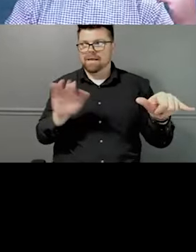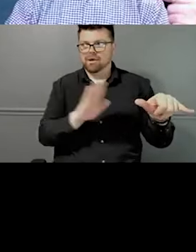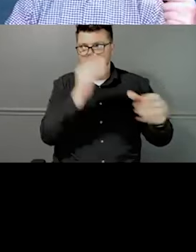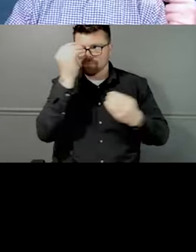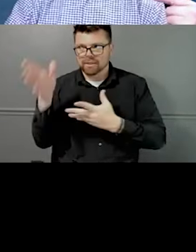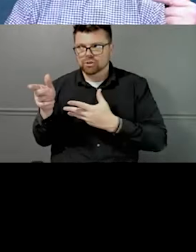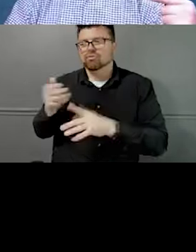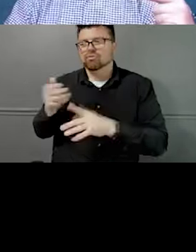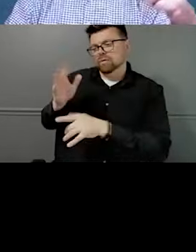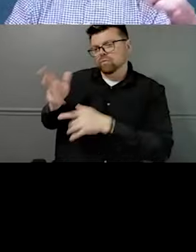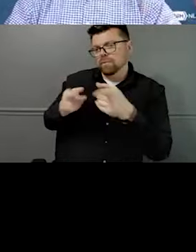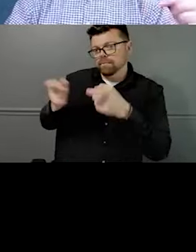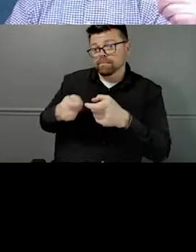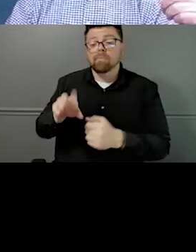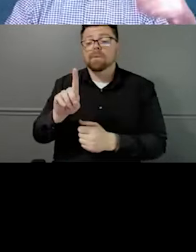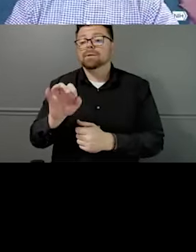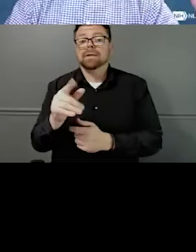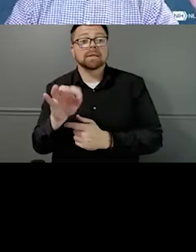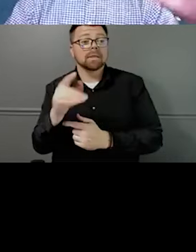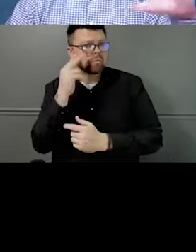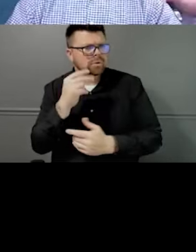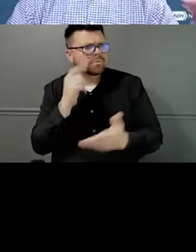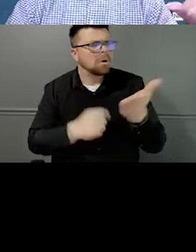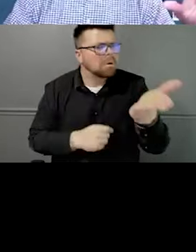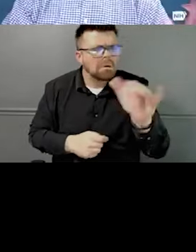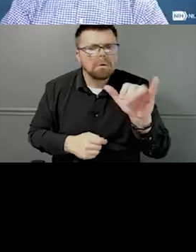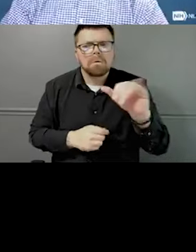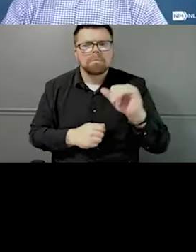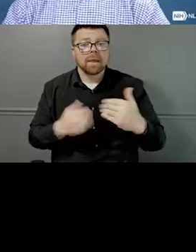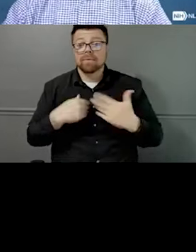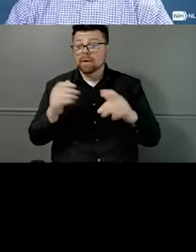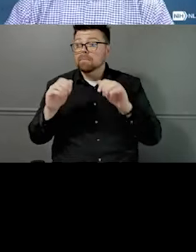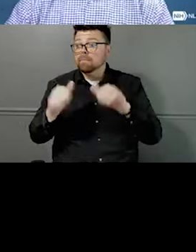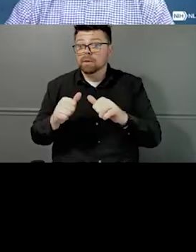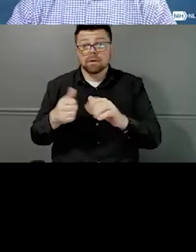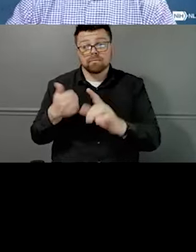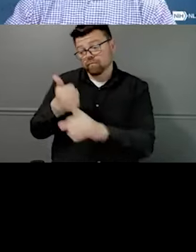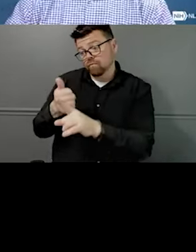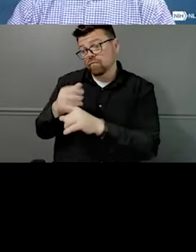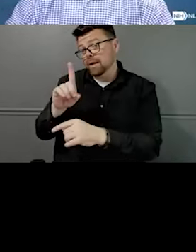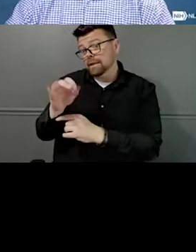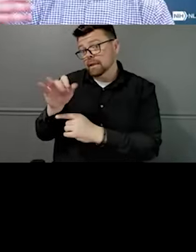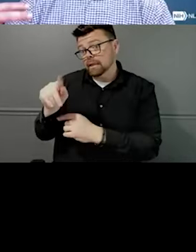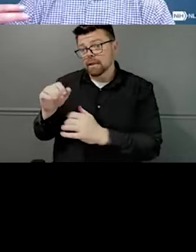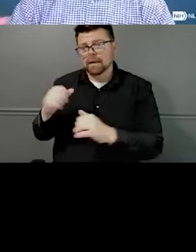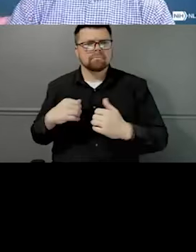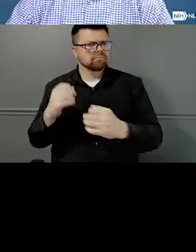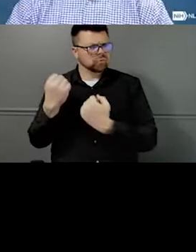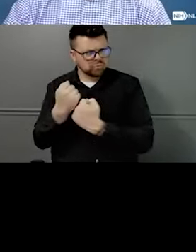They'll have the ability to fill out their own biographical sketches and documents for themselves,